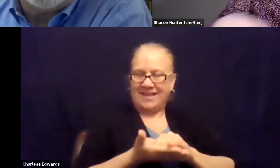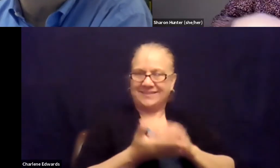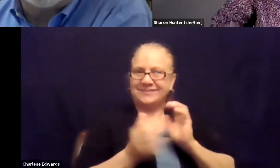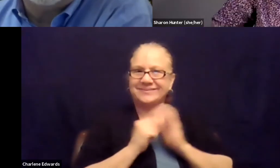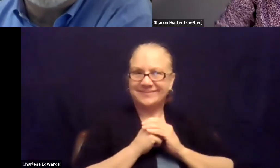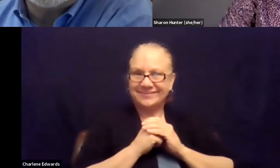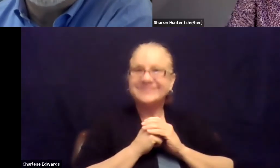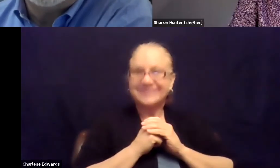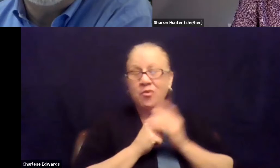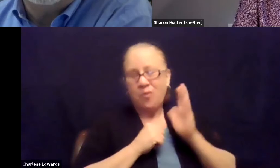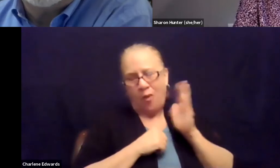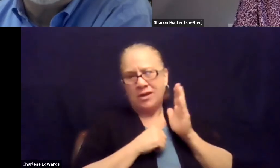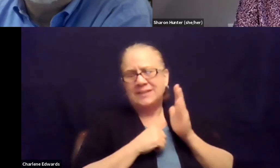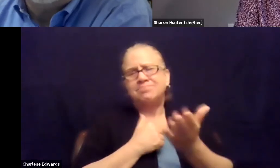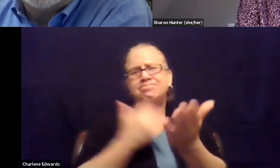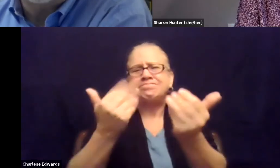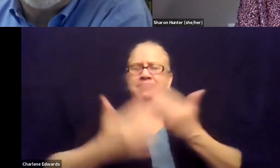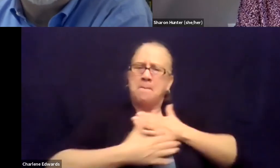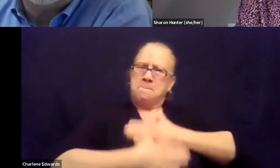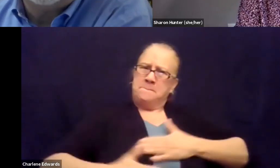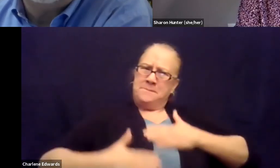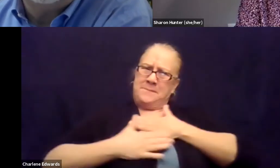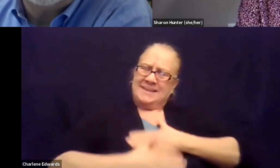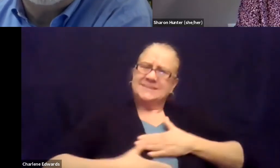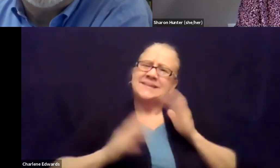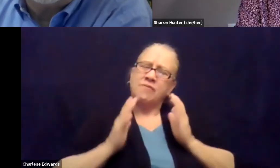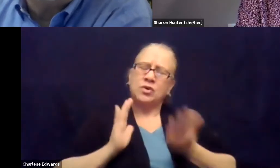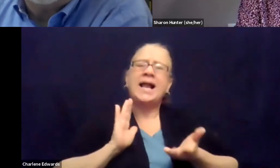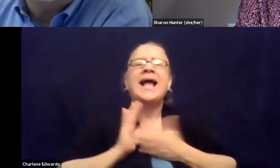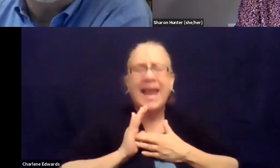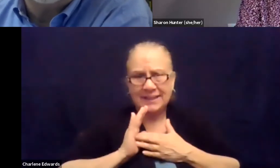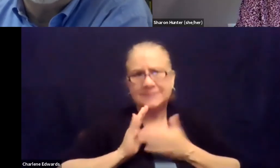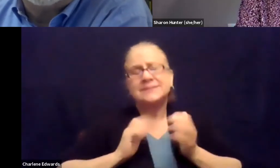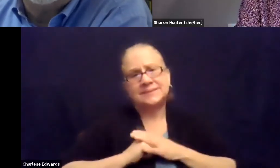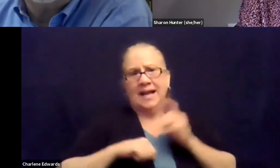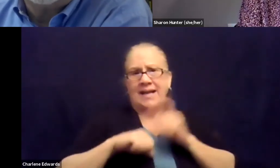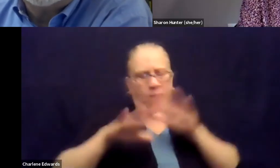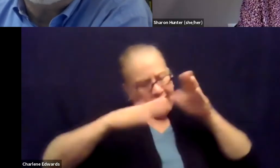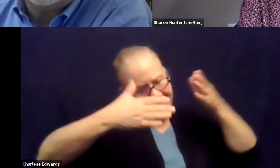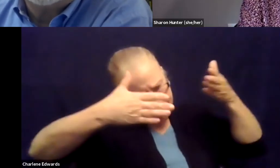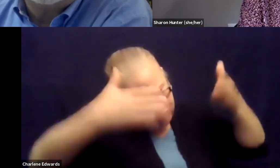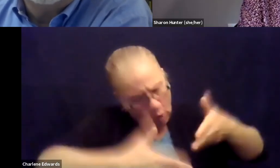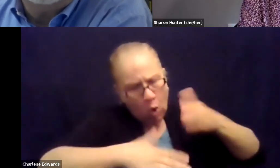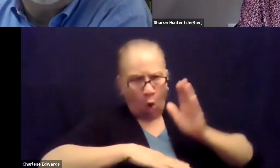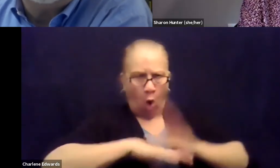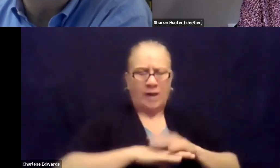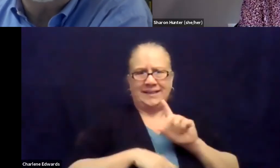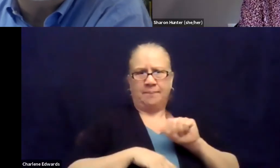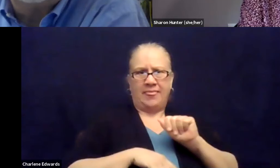have that conversation rather than, at a time we can focus on it. This is a year, doing strategic